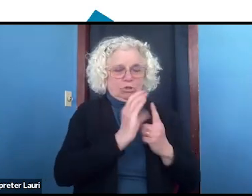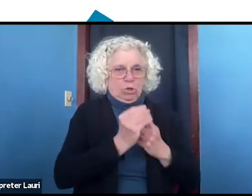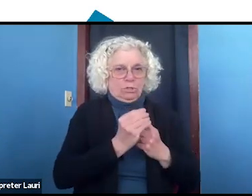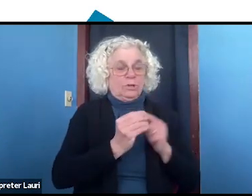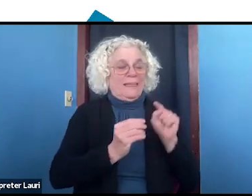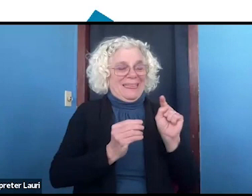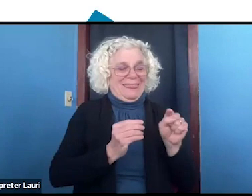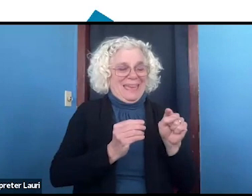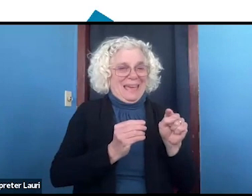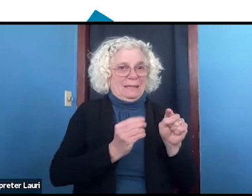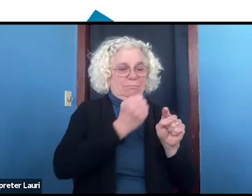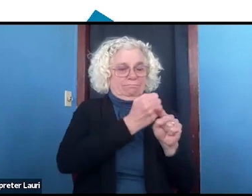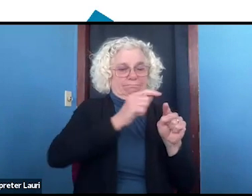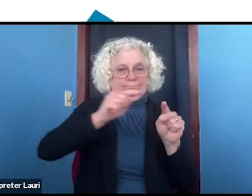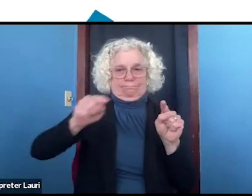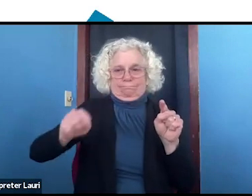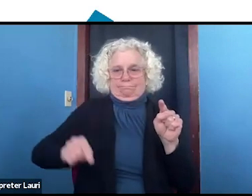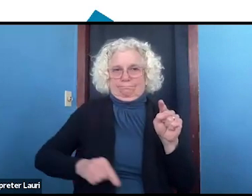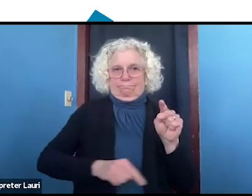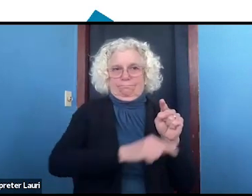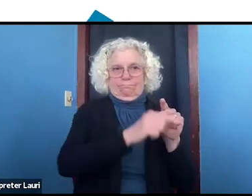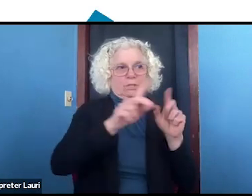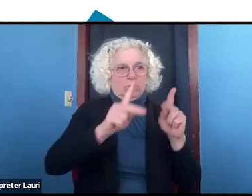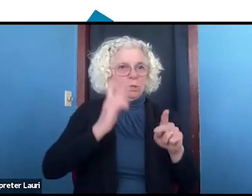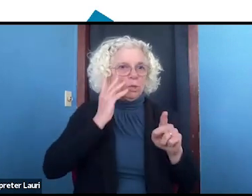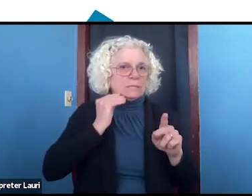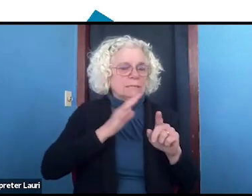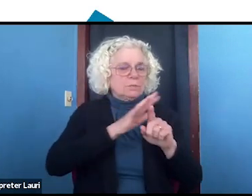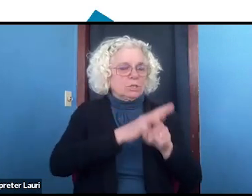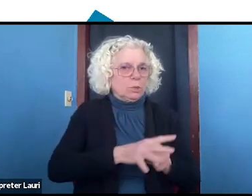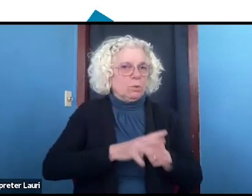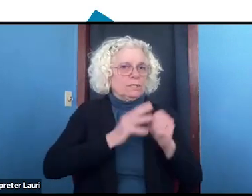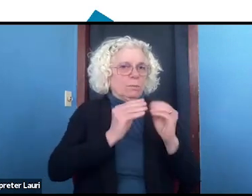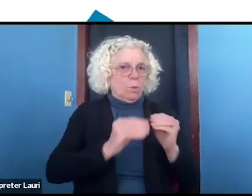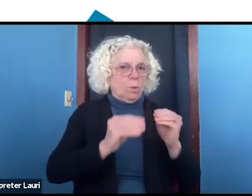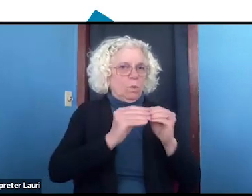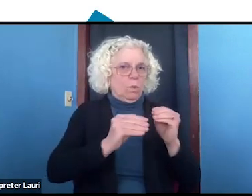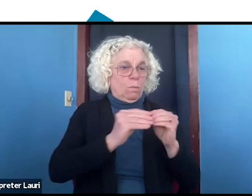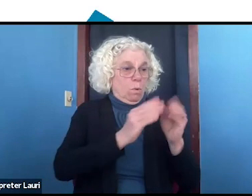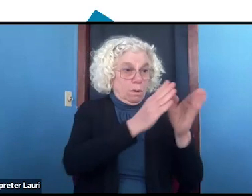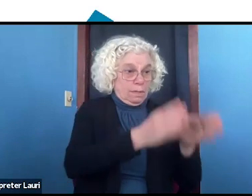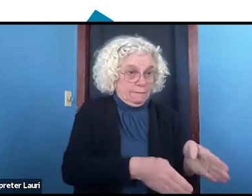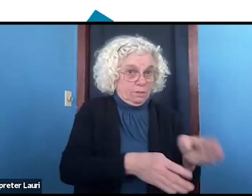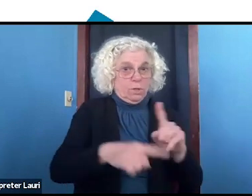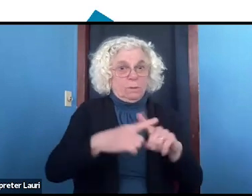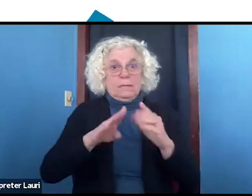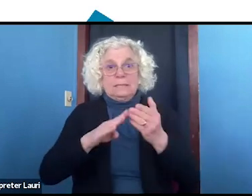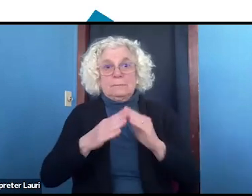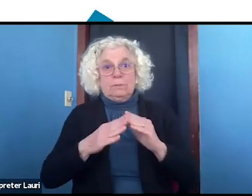and create a cycle of oppression for individuals, groups and communities. If behavioral health needs aren't addressed, the likelihood